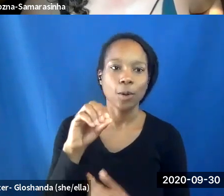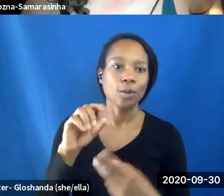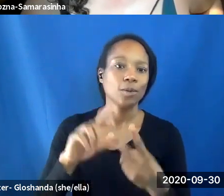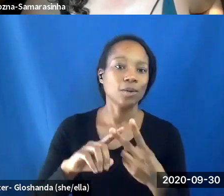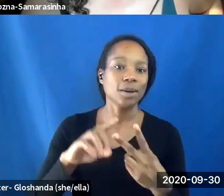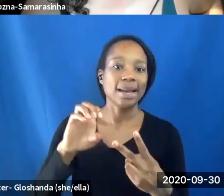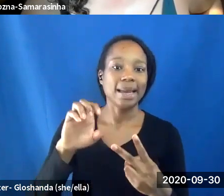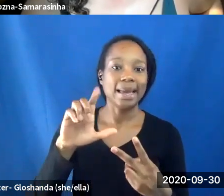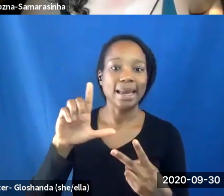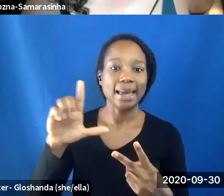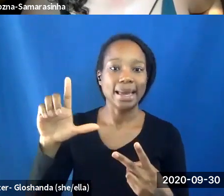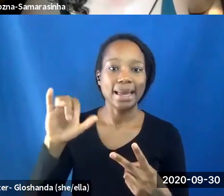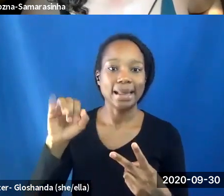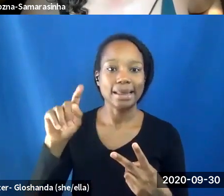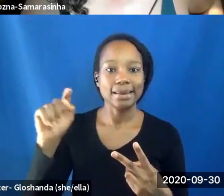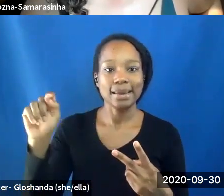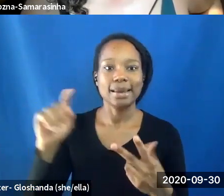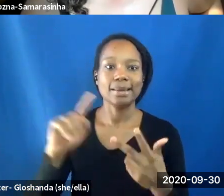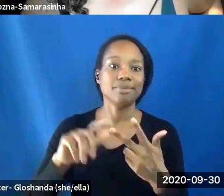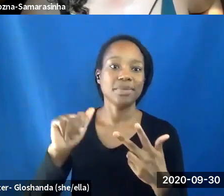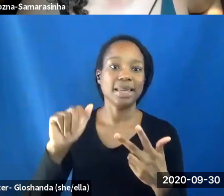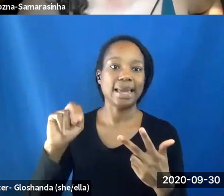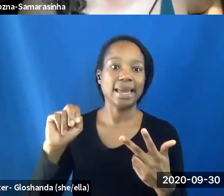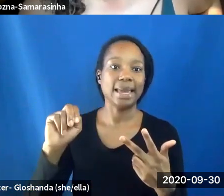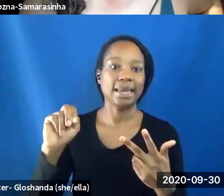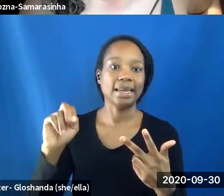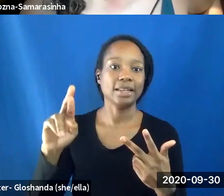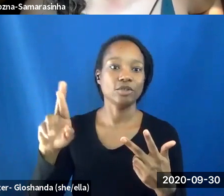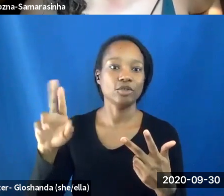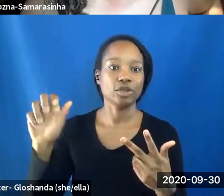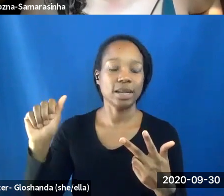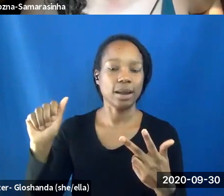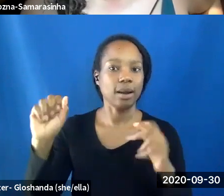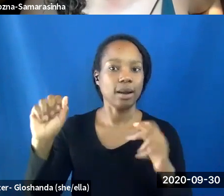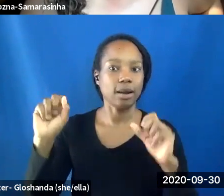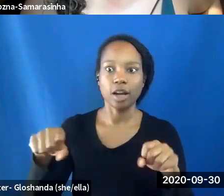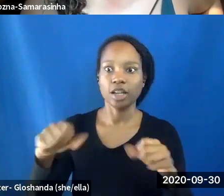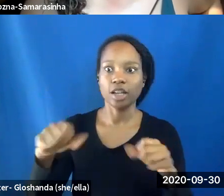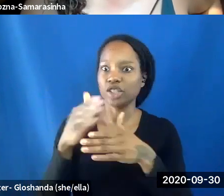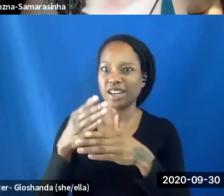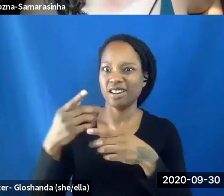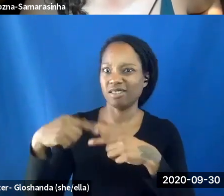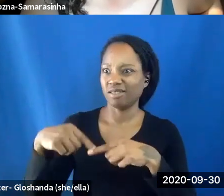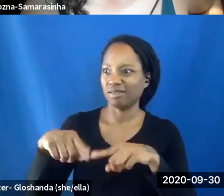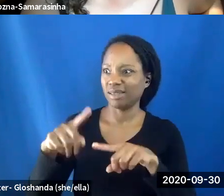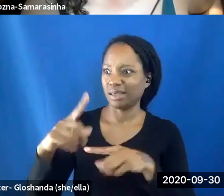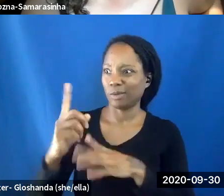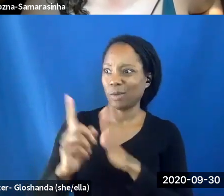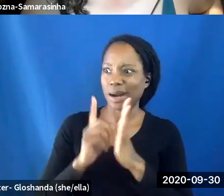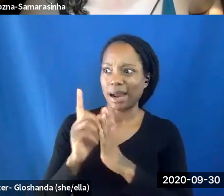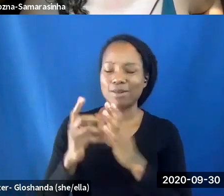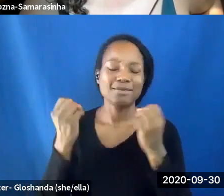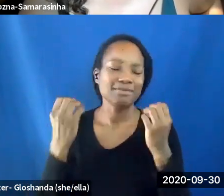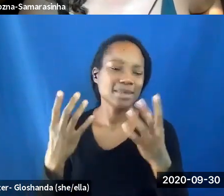in this past hour. There are so many ways that we can plug into doing disability justice and abolitionist work.